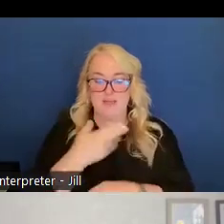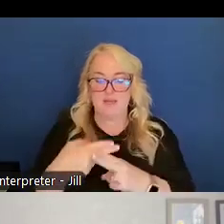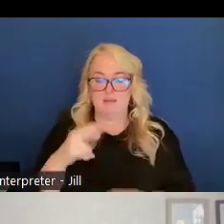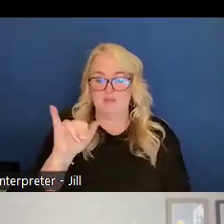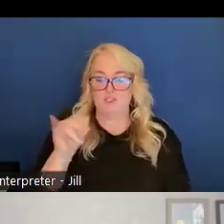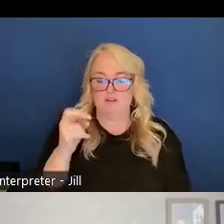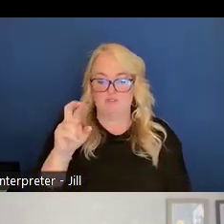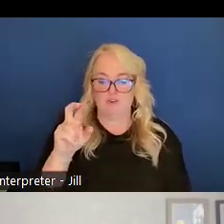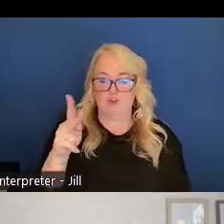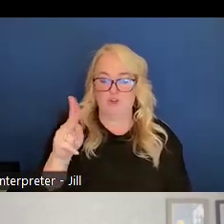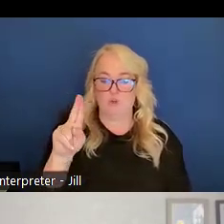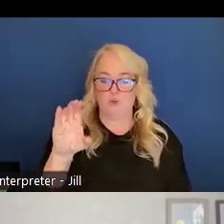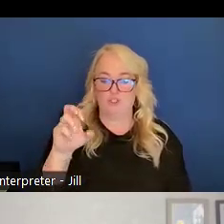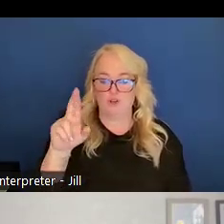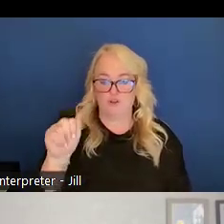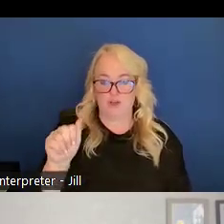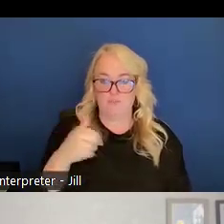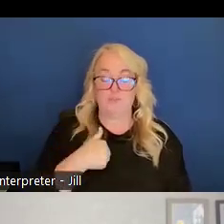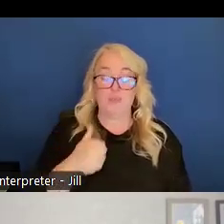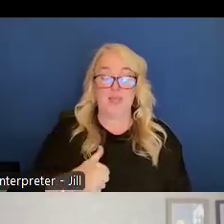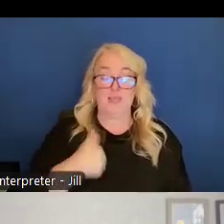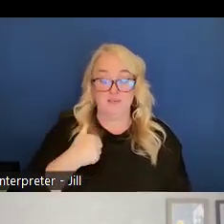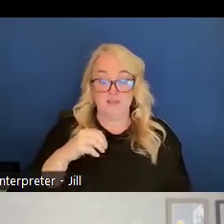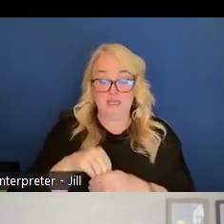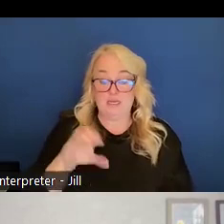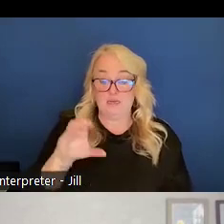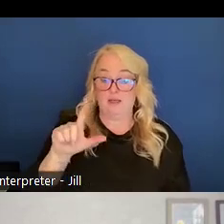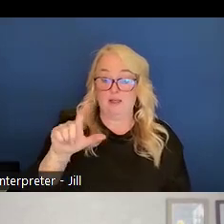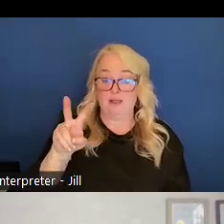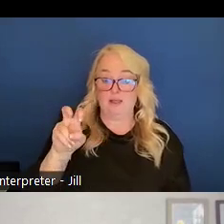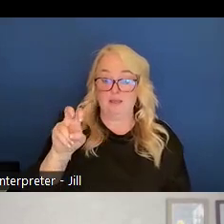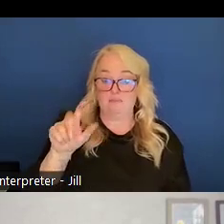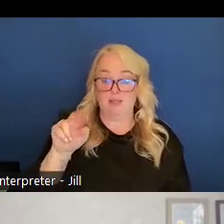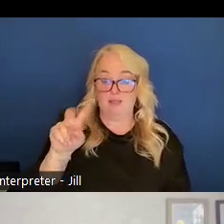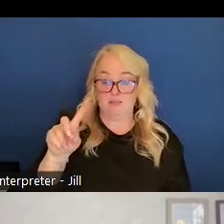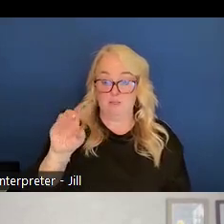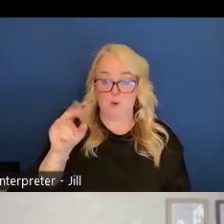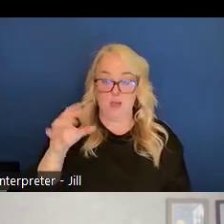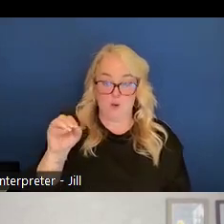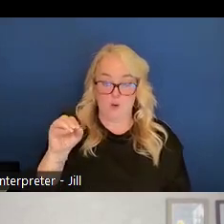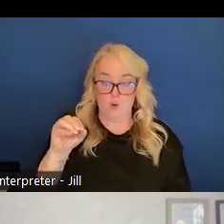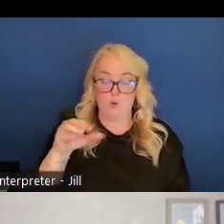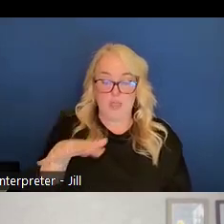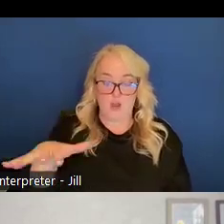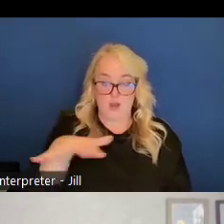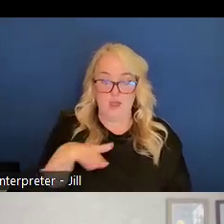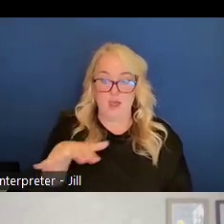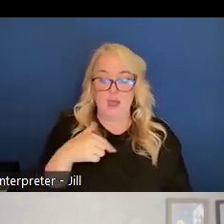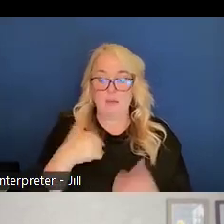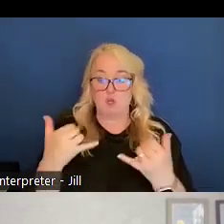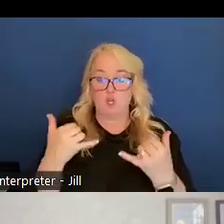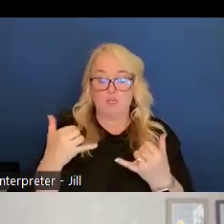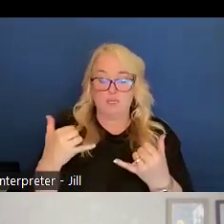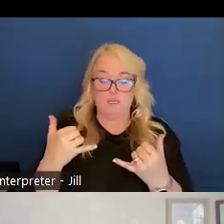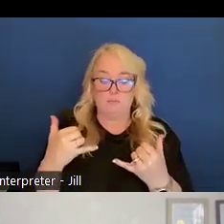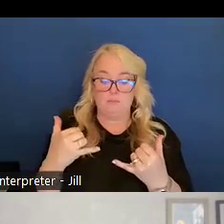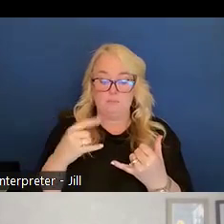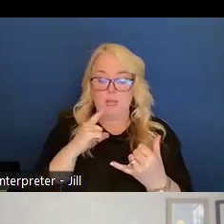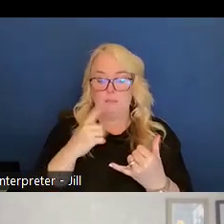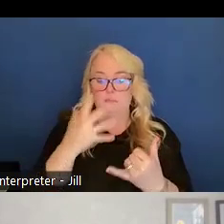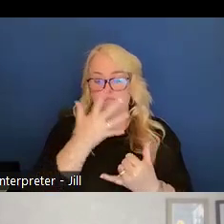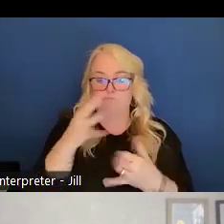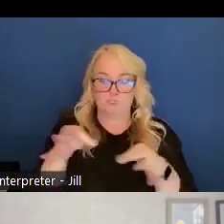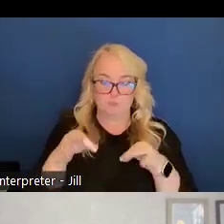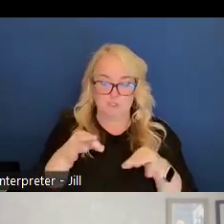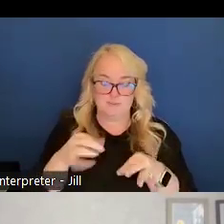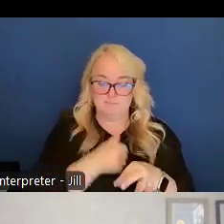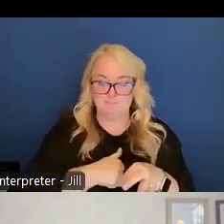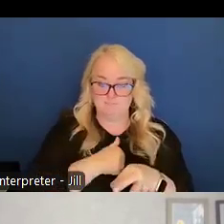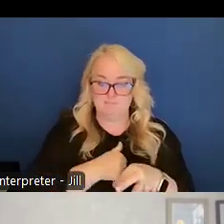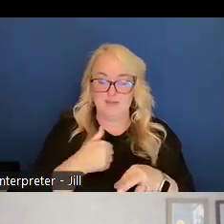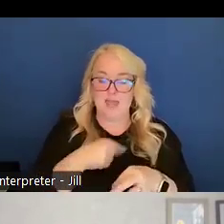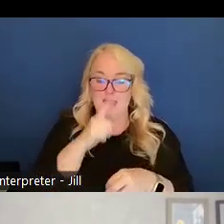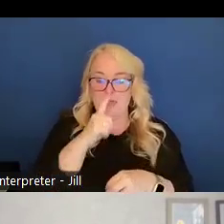Kucera. I live in the Cleveland, Ohio area. I am a white woman in